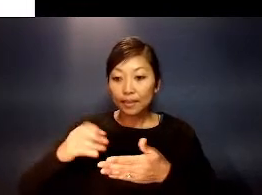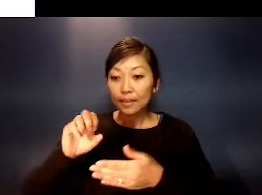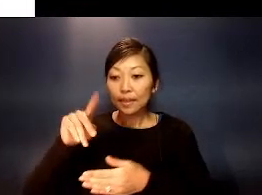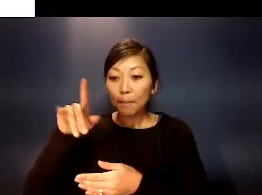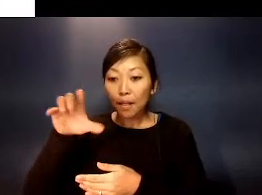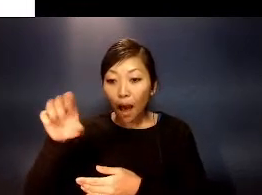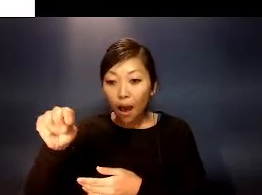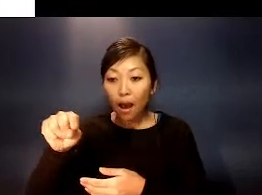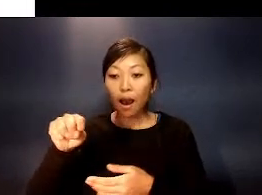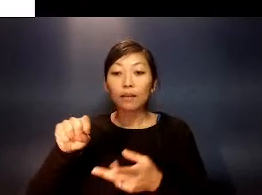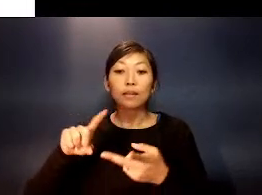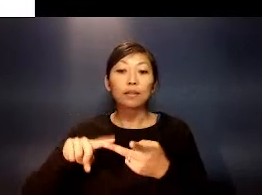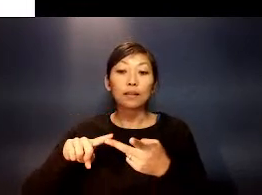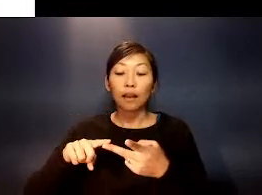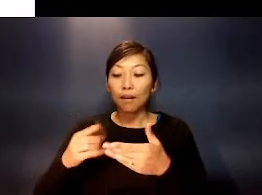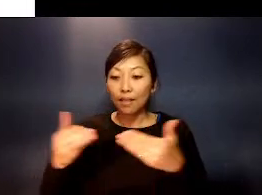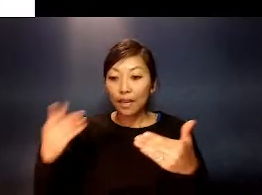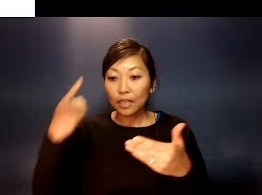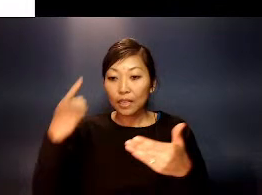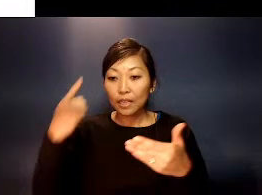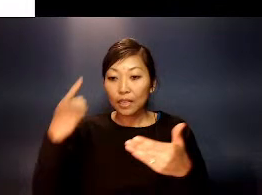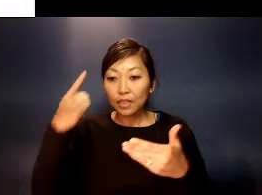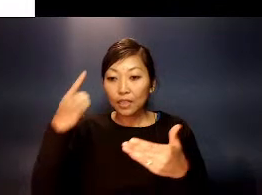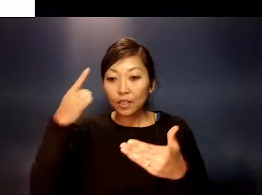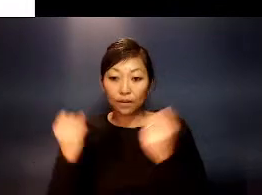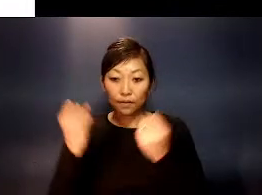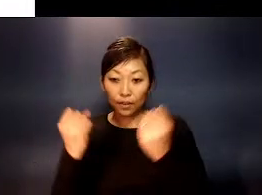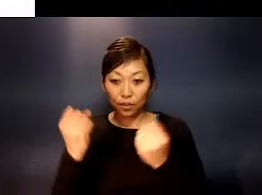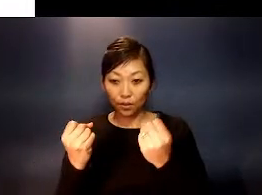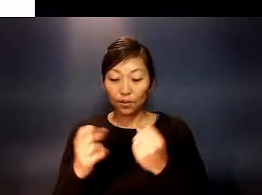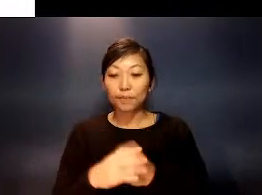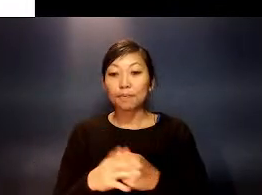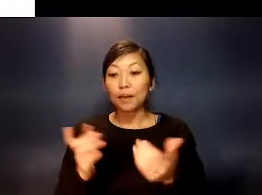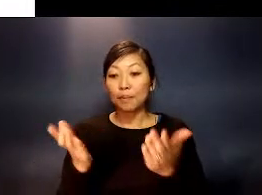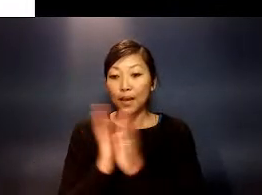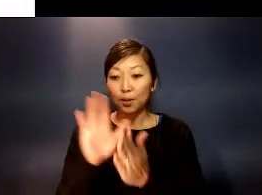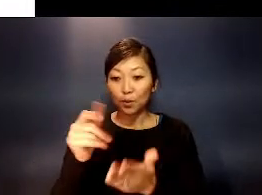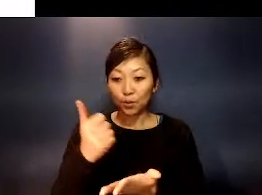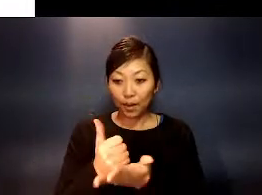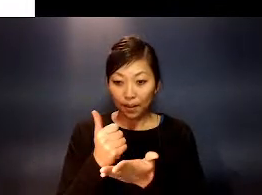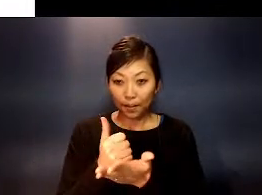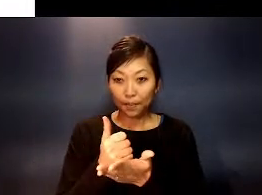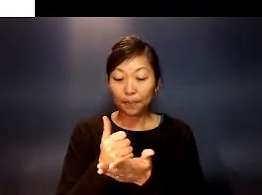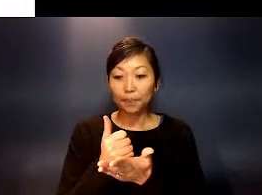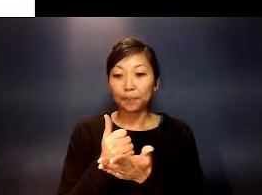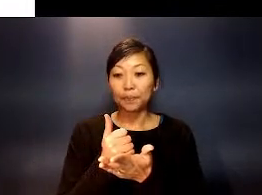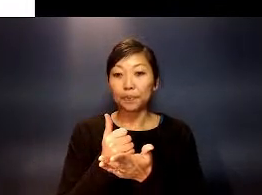WONDERFUL TEAM THAT ARE THERE, WITH ABSOLUTELY NOTHING THAT SUPPORTS THEM. AND, YOU KNOW, THEY'RE HERE TO